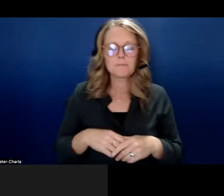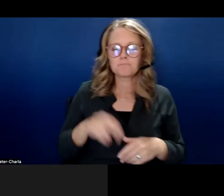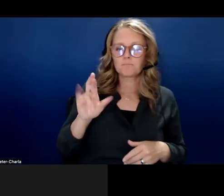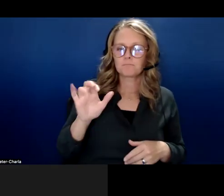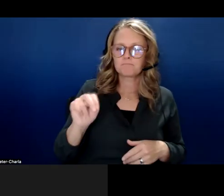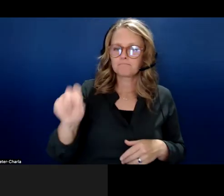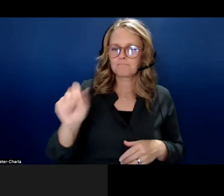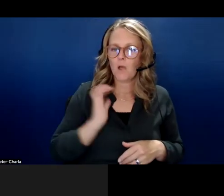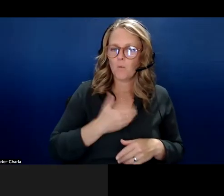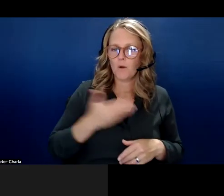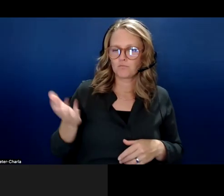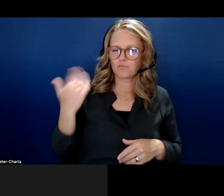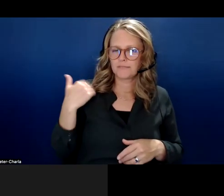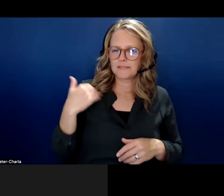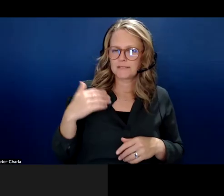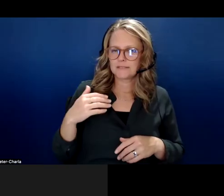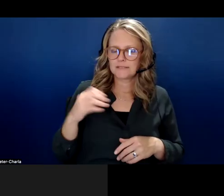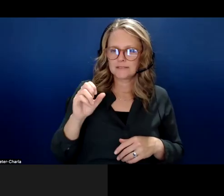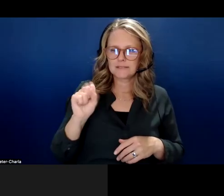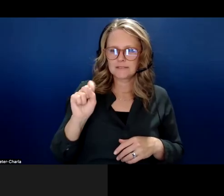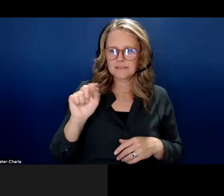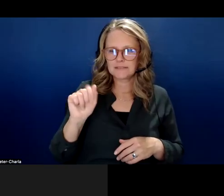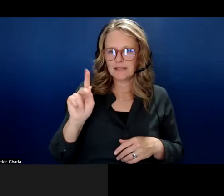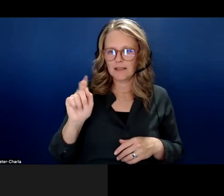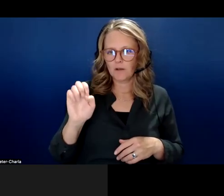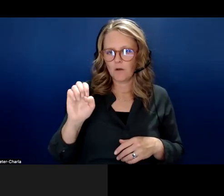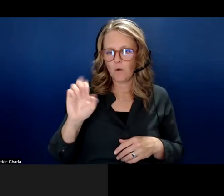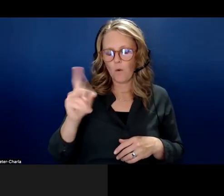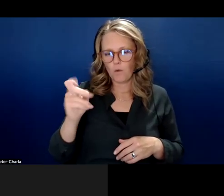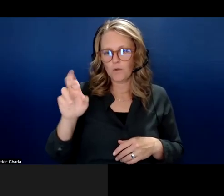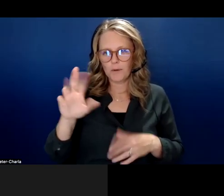had agreed to do some evaluation in the first year